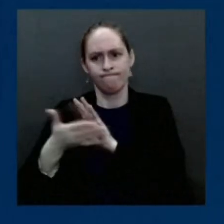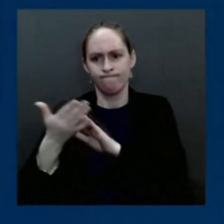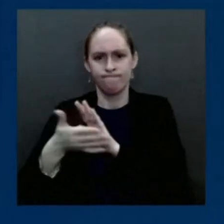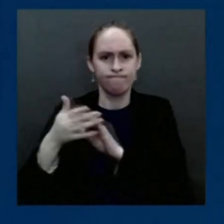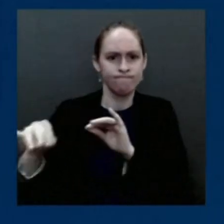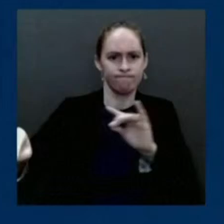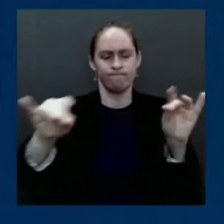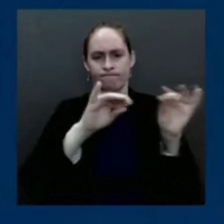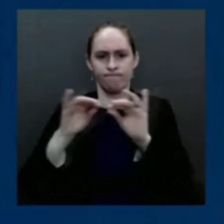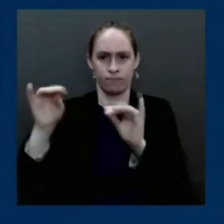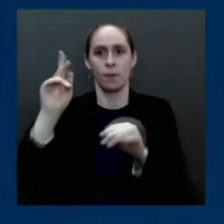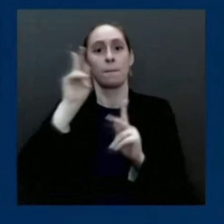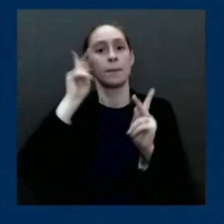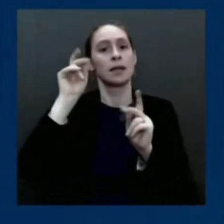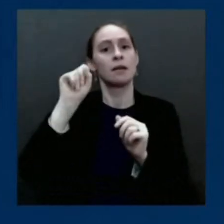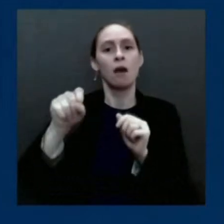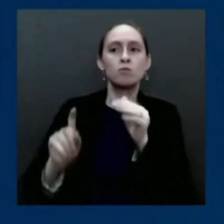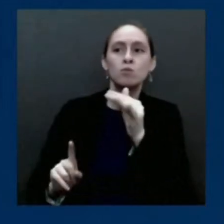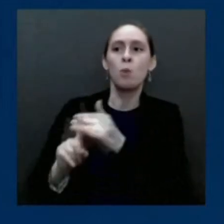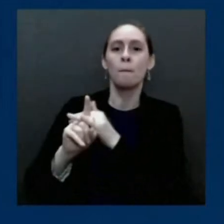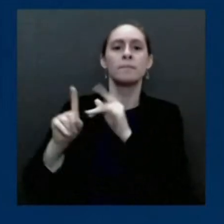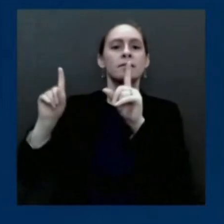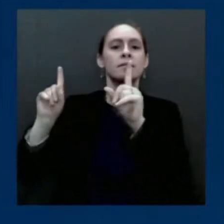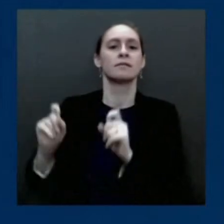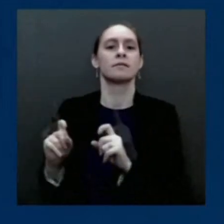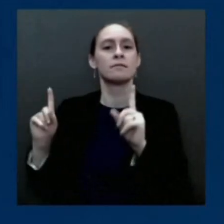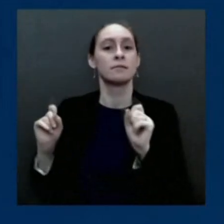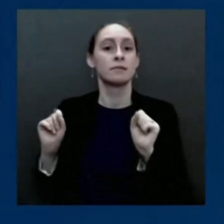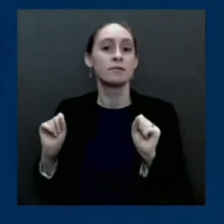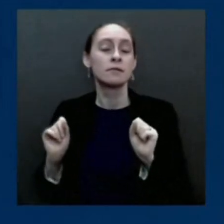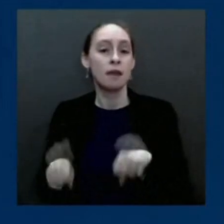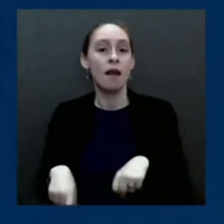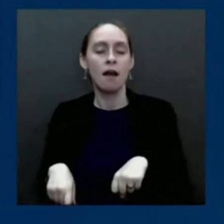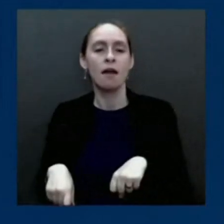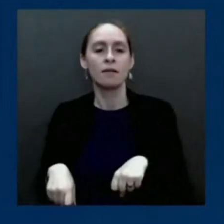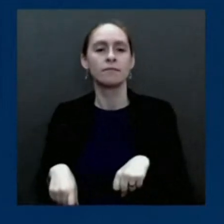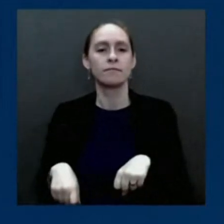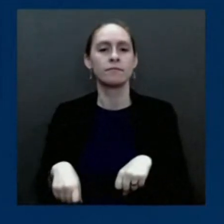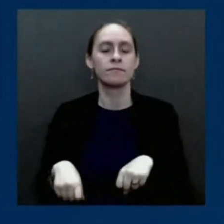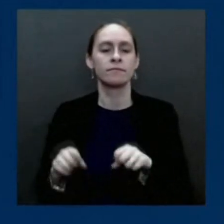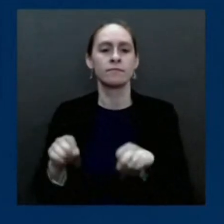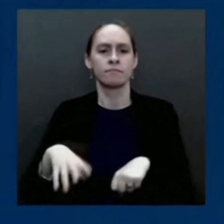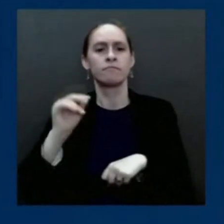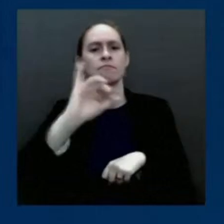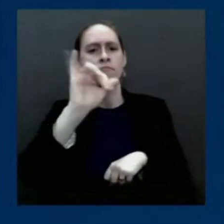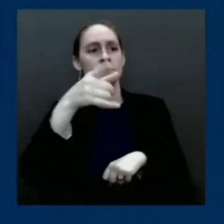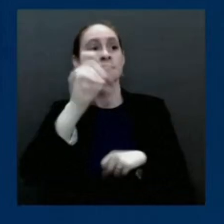TO ADD FEDERALLY RUN TESTING SITES WHERE NEEDED BUT TESTS ARE AVAILABLE ONLINE AND MANY